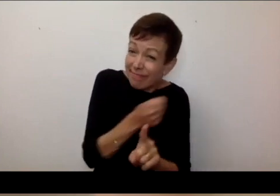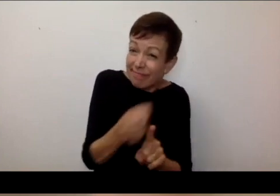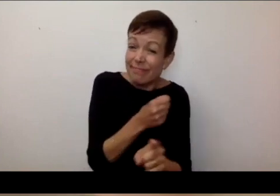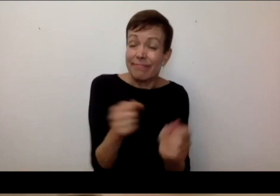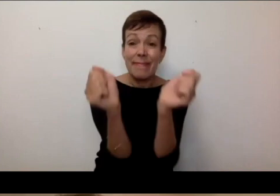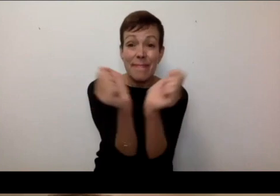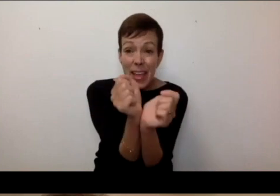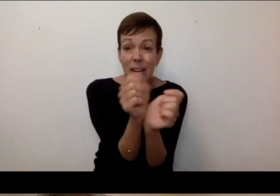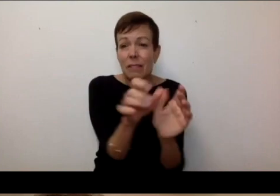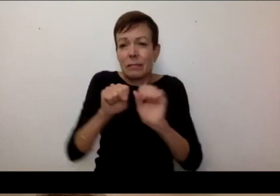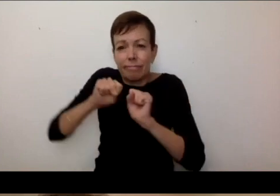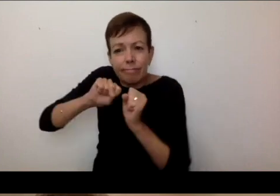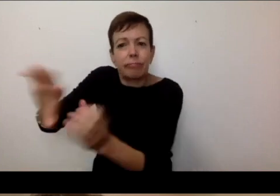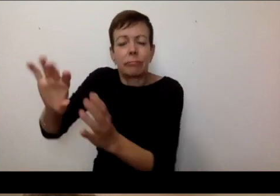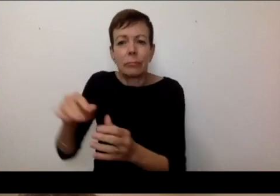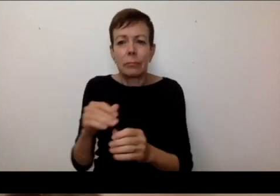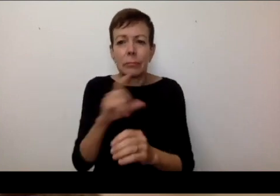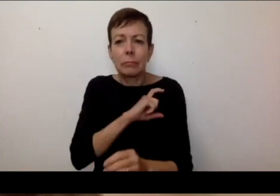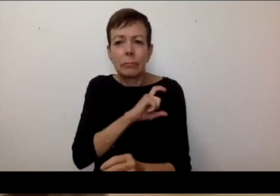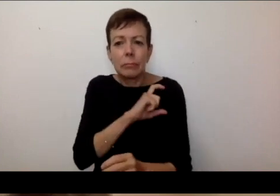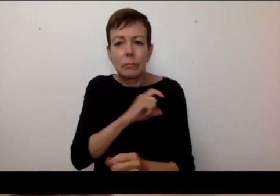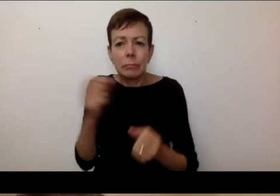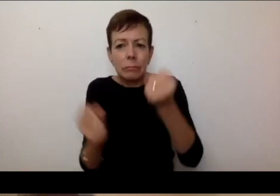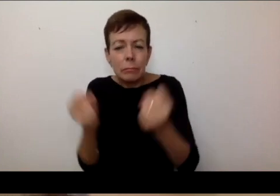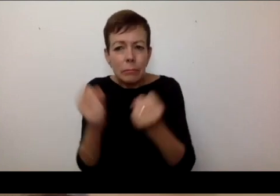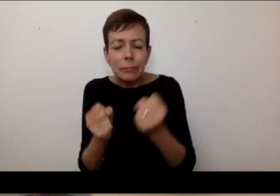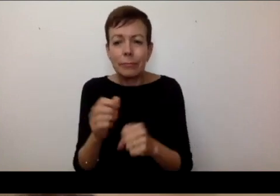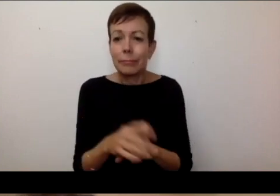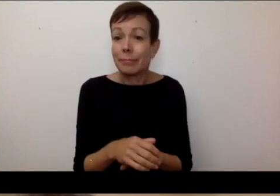the officers took the so-called extra precaution of holding a gun